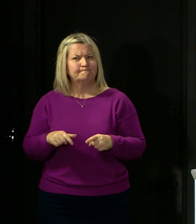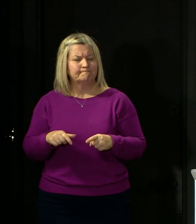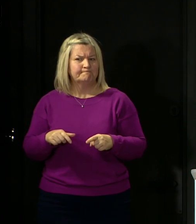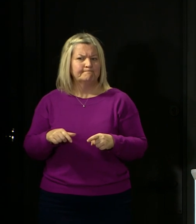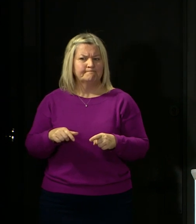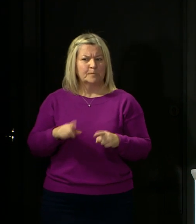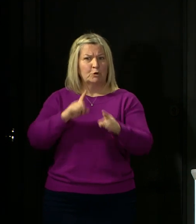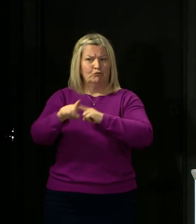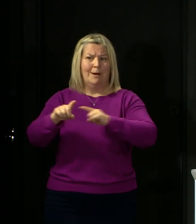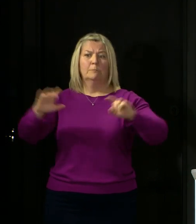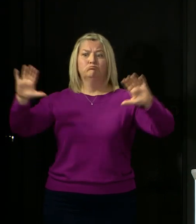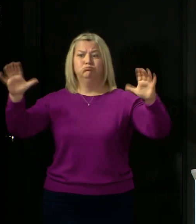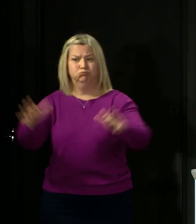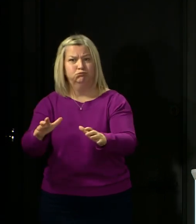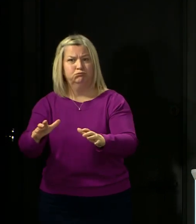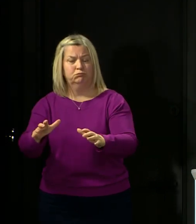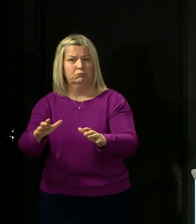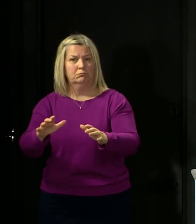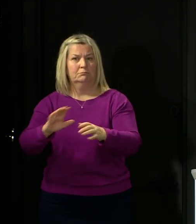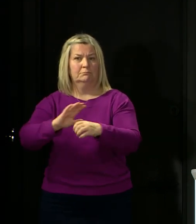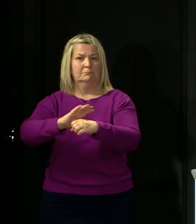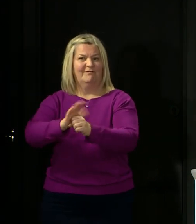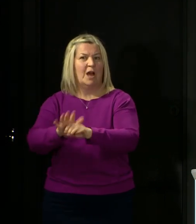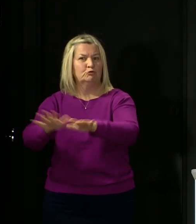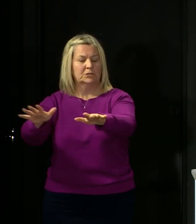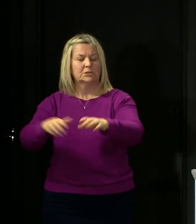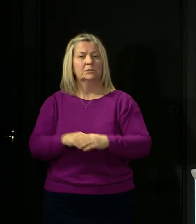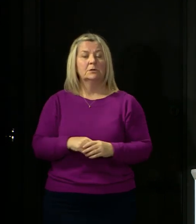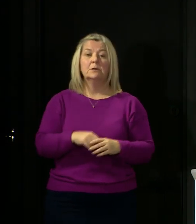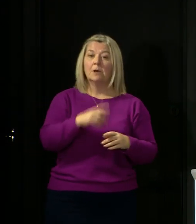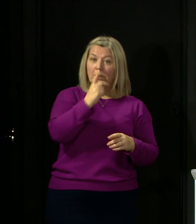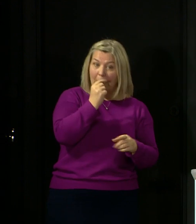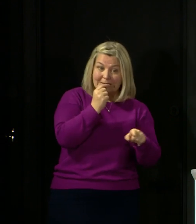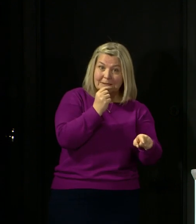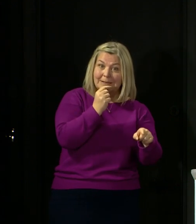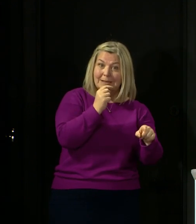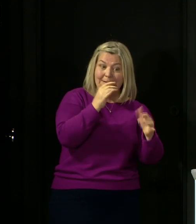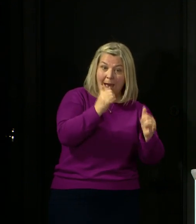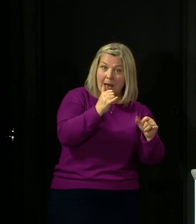We are, we have built up our testing capacity, I reported the latest figures on capacity,